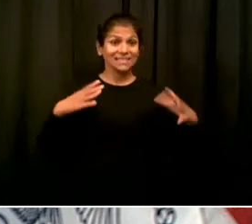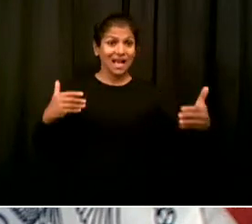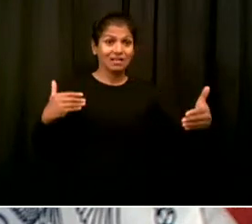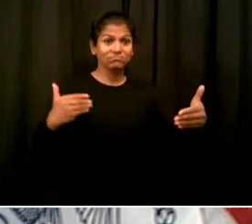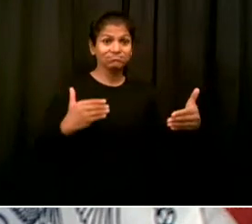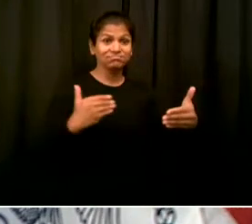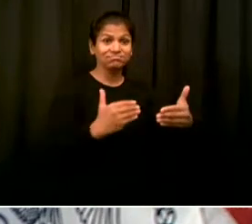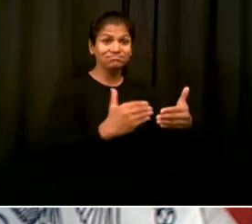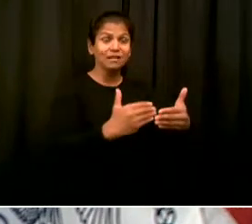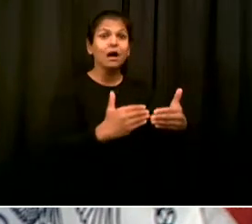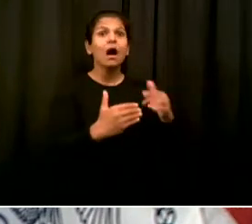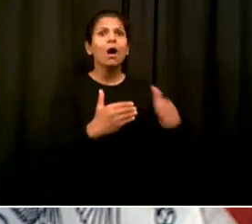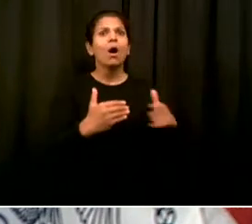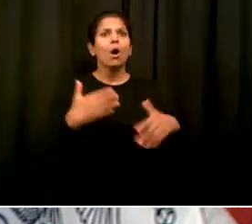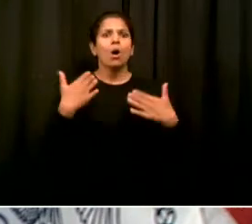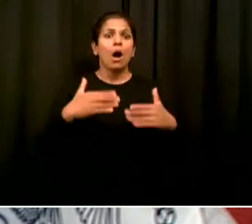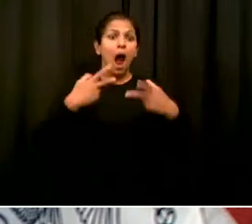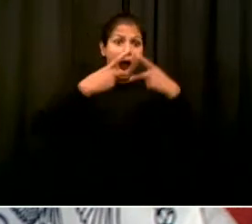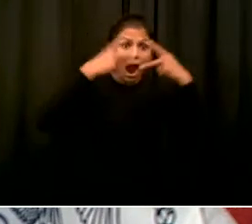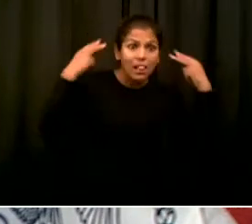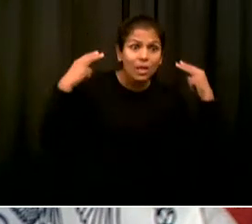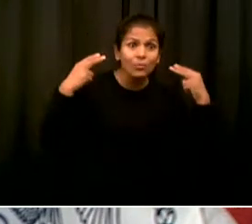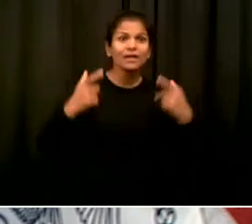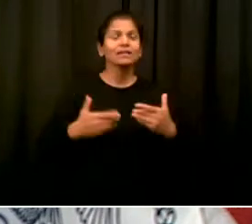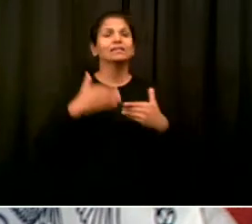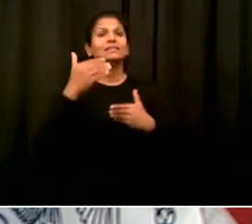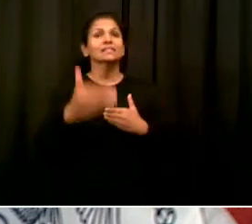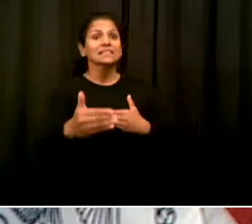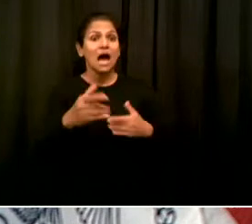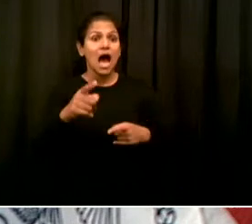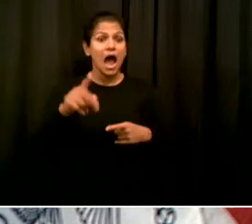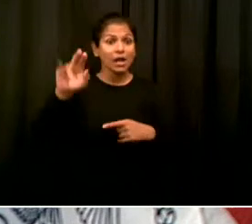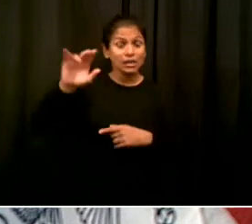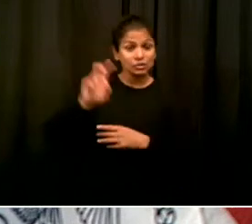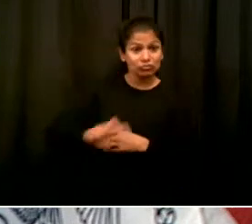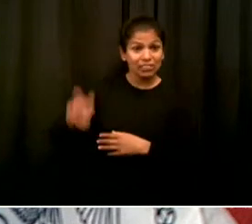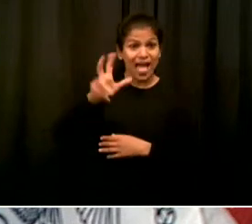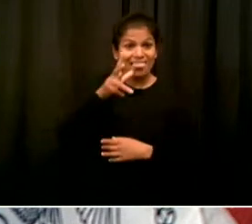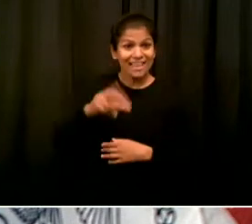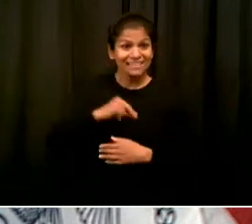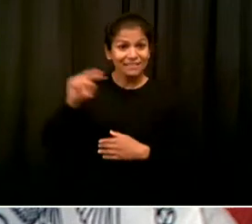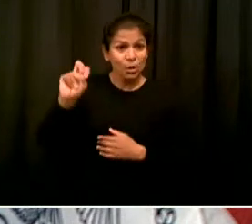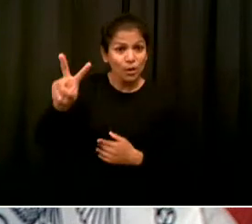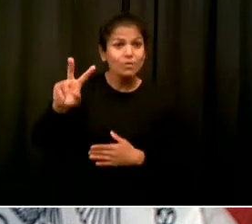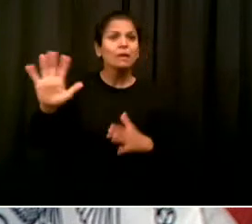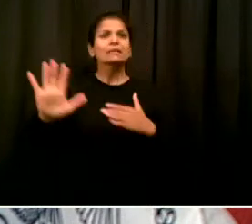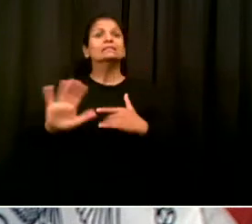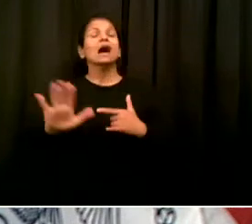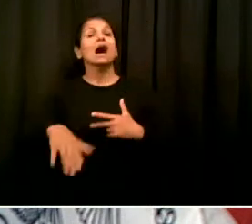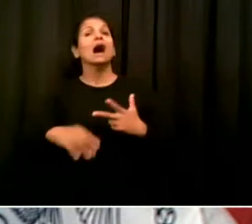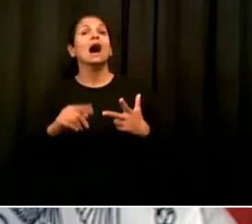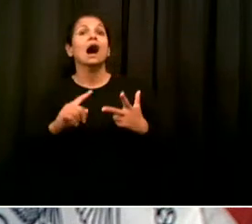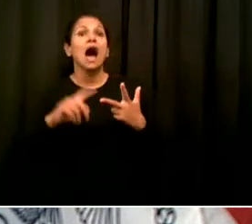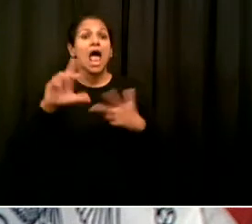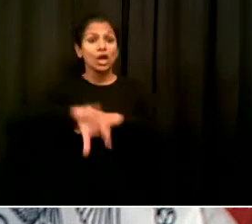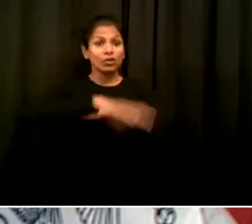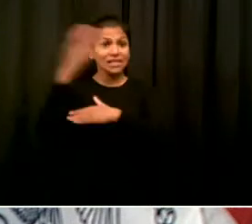SLIP AWAY BECACAUSE LOTS OF PEOPLE TRAVEL HERE AND LOTS OF US TRAVEL ELSEWHERE AND THAT SPREADS DISEASE RAPIDLY.